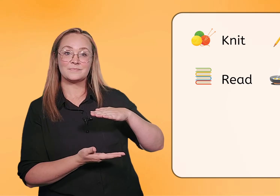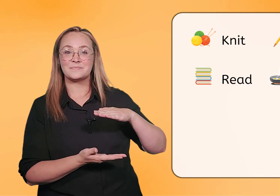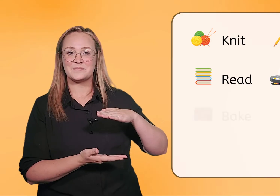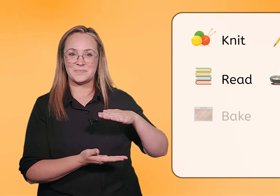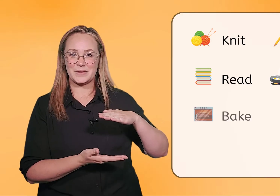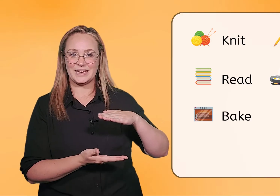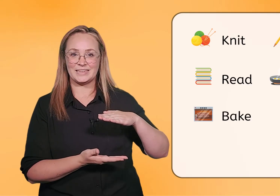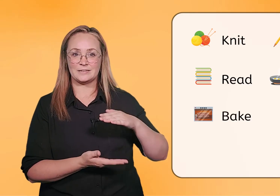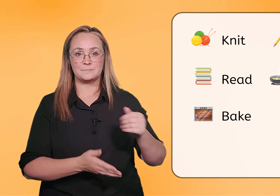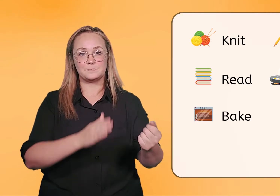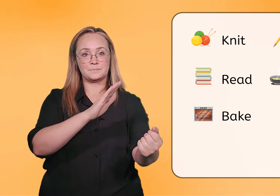Bake.